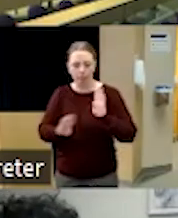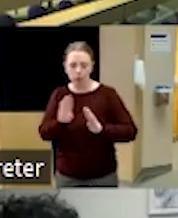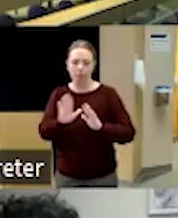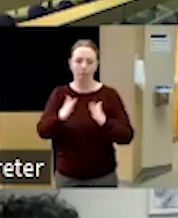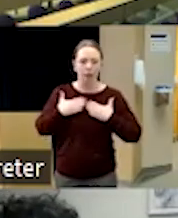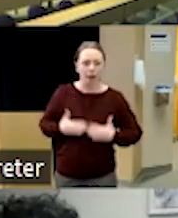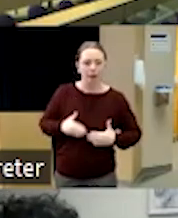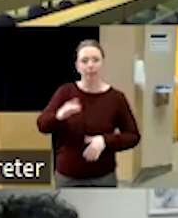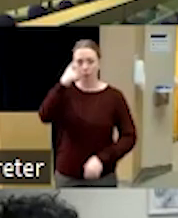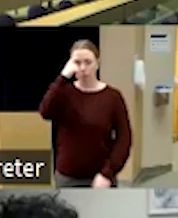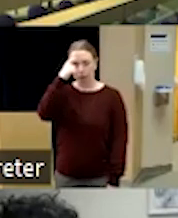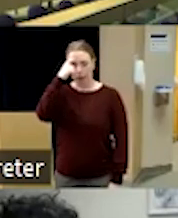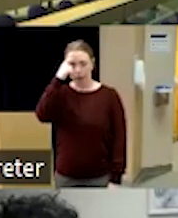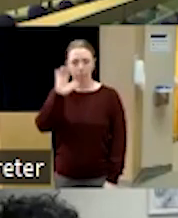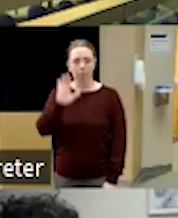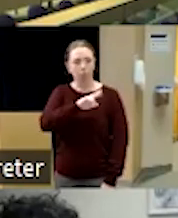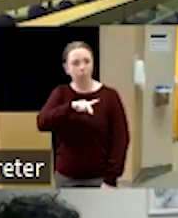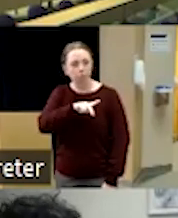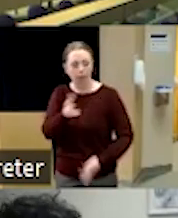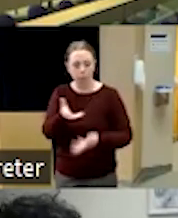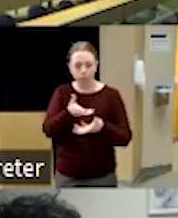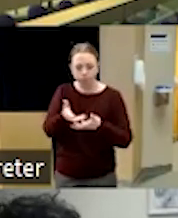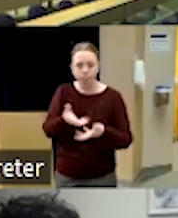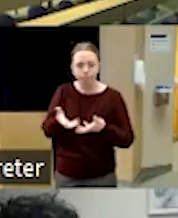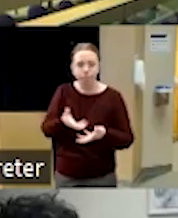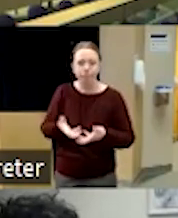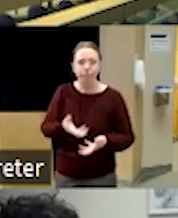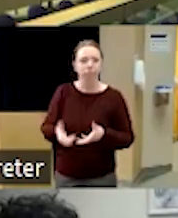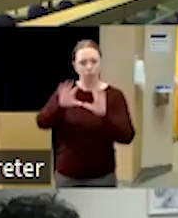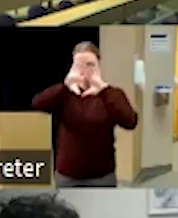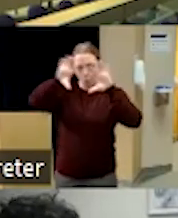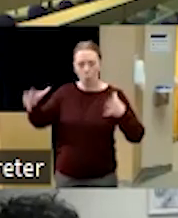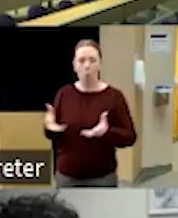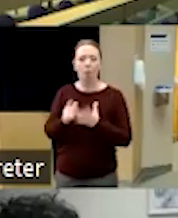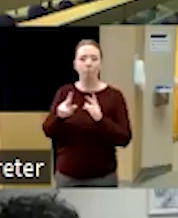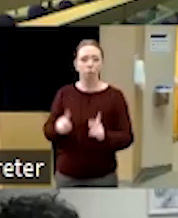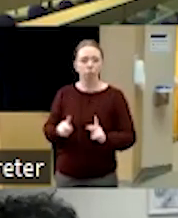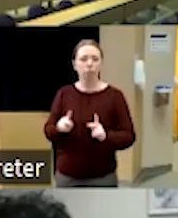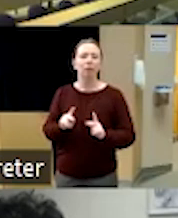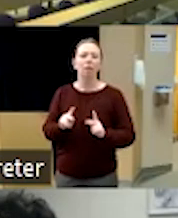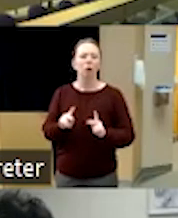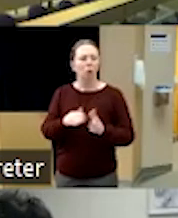the brain and the personality and the person as a whole and we've often seen that this is